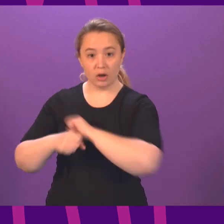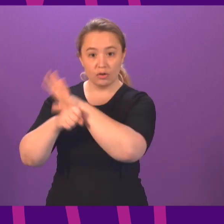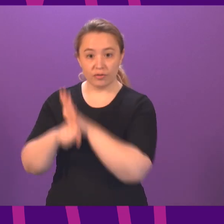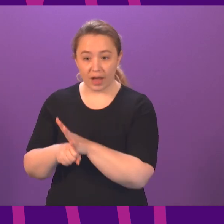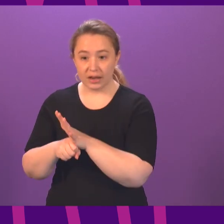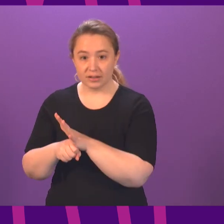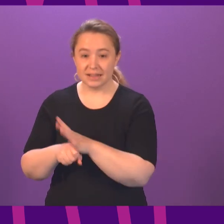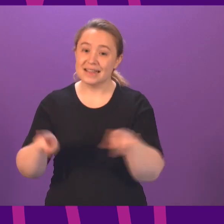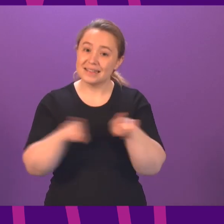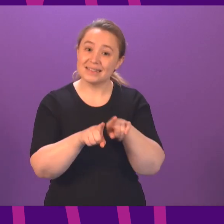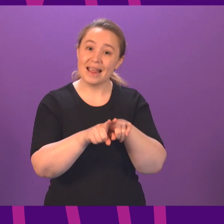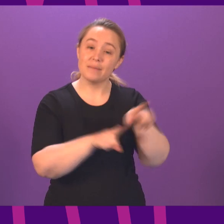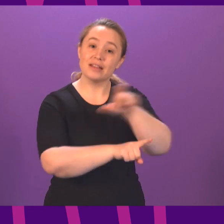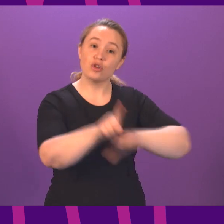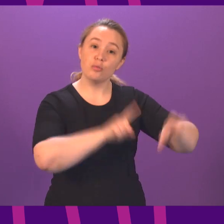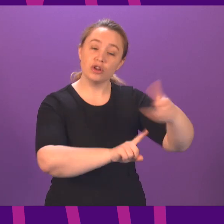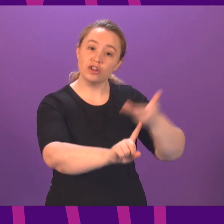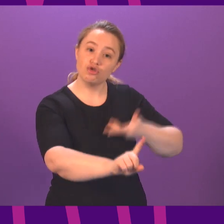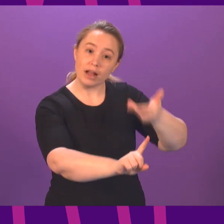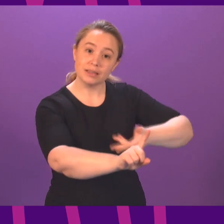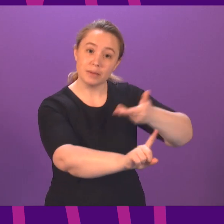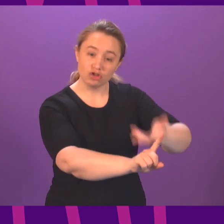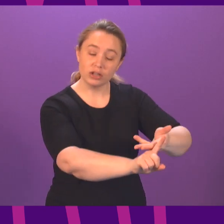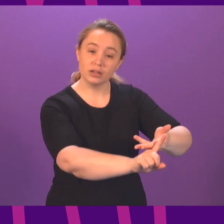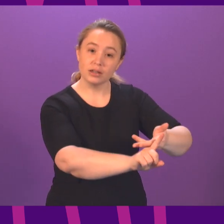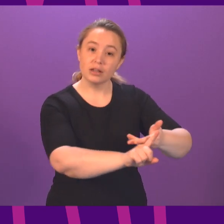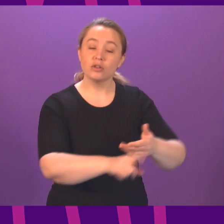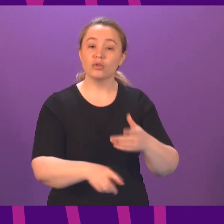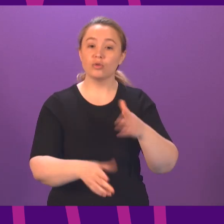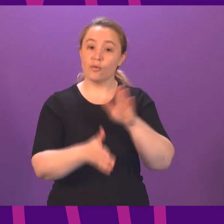community transmission. The figures published today are from a period when community transmission